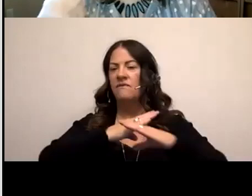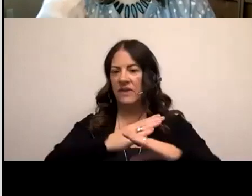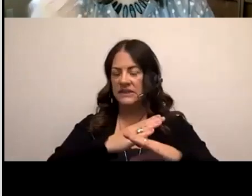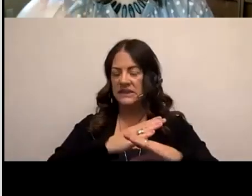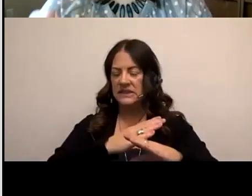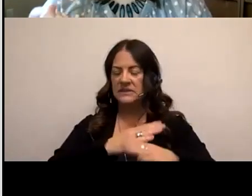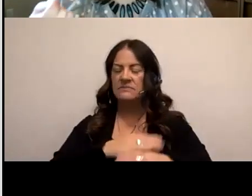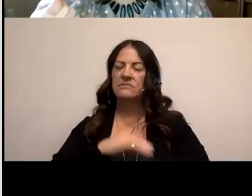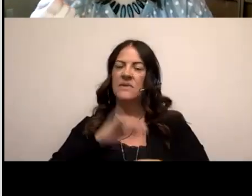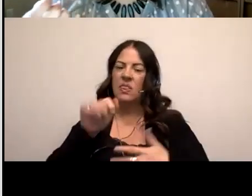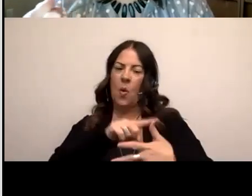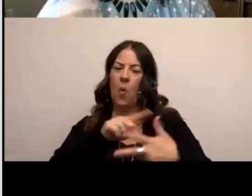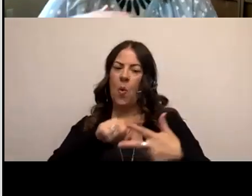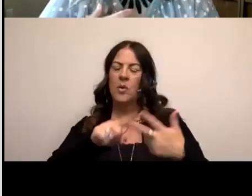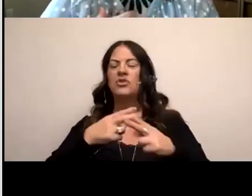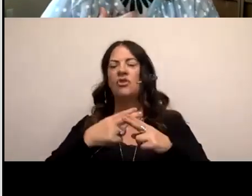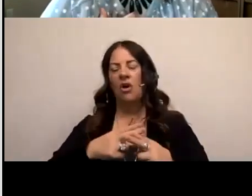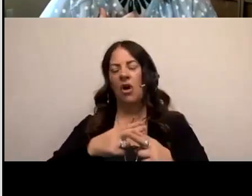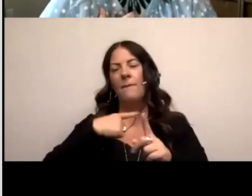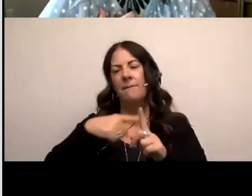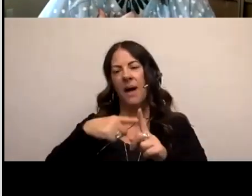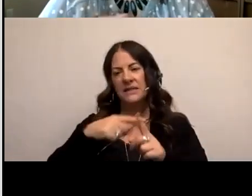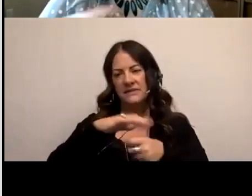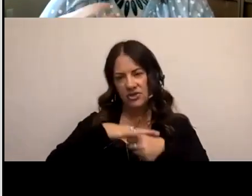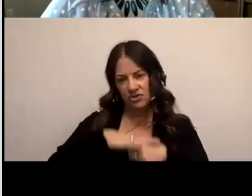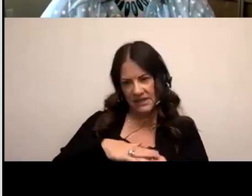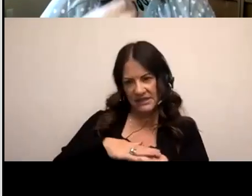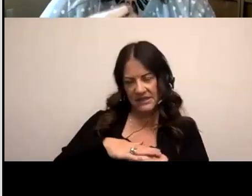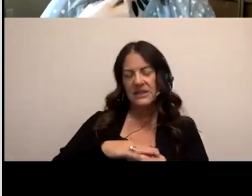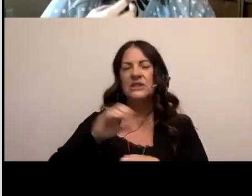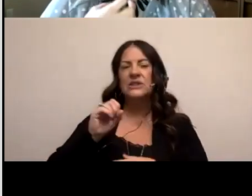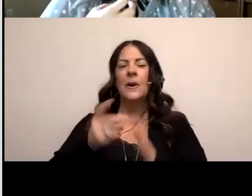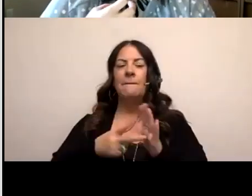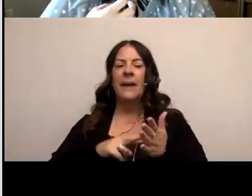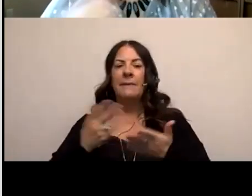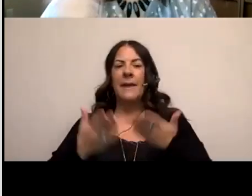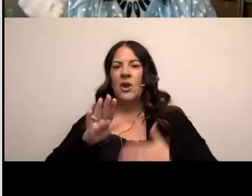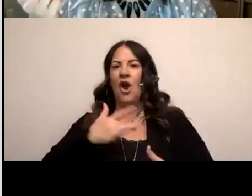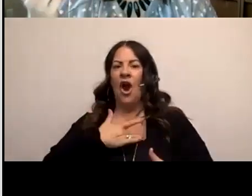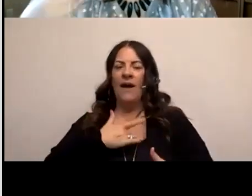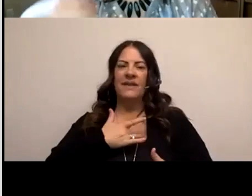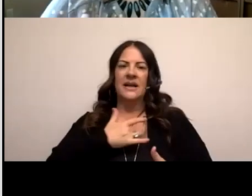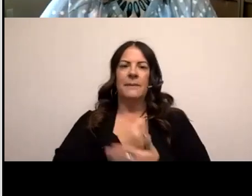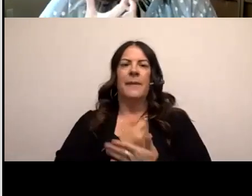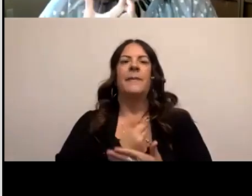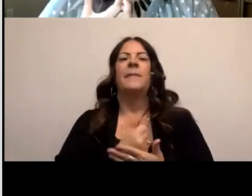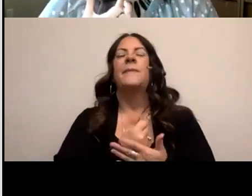POSITIVELY STRESSFUL. YOU EXPERIENCE IN YOUR BODY INCREASED HEART RATE, MILD ELEVATIONS